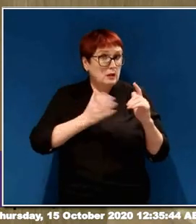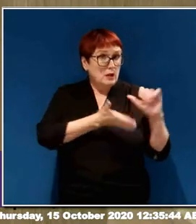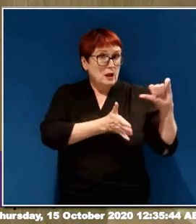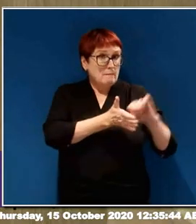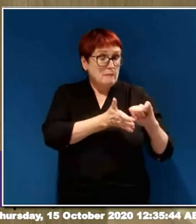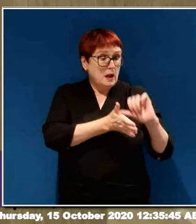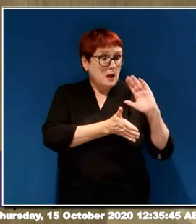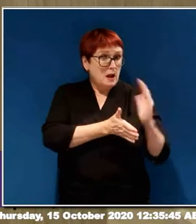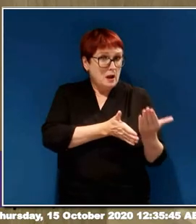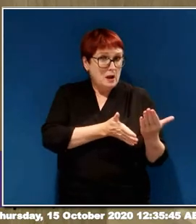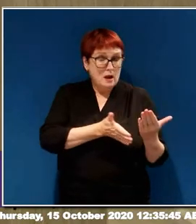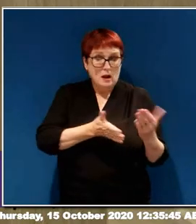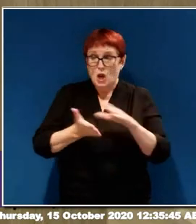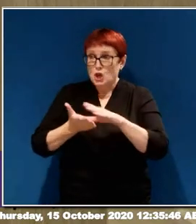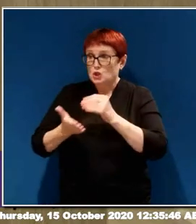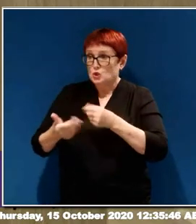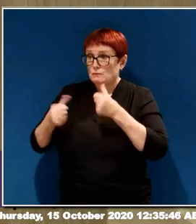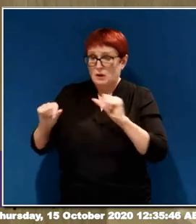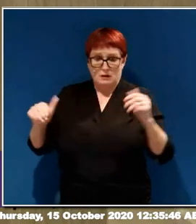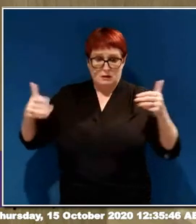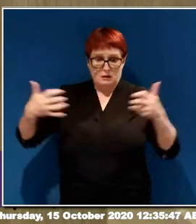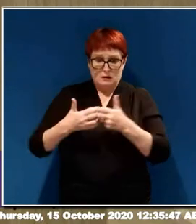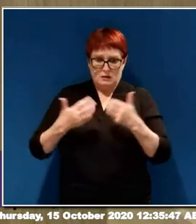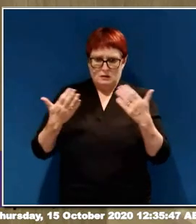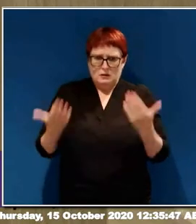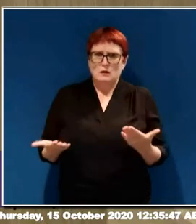Dr Mellifont, I'm sorry, I know you've left the topic of reasonable